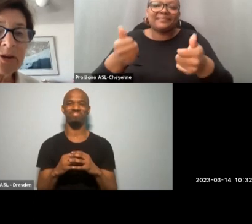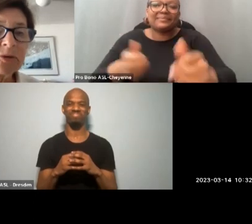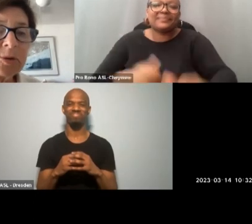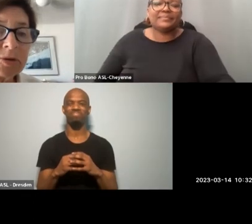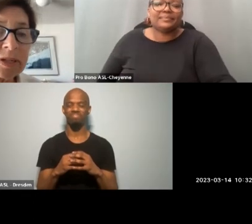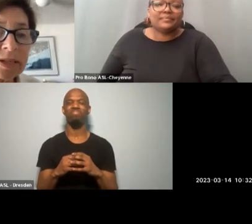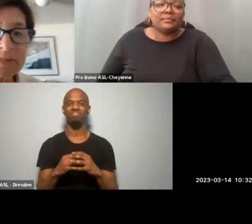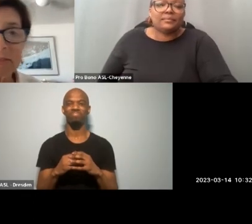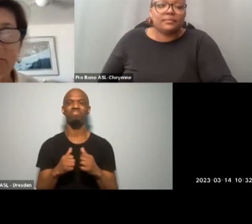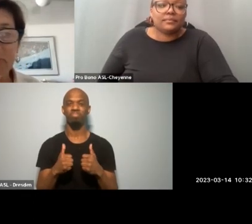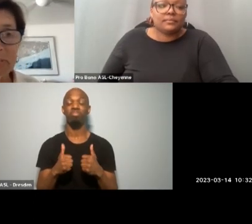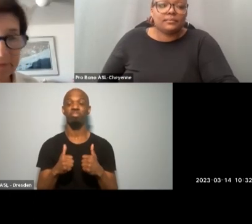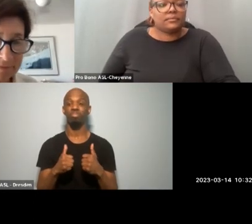You're muted Aziz. Sorry.